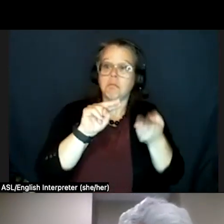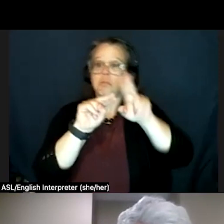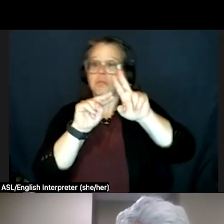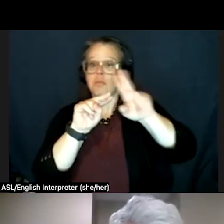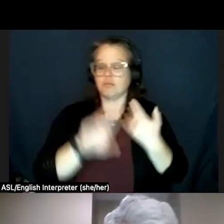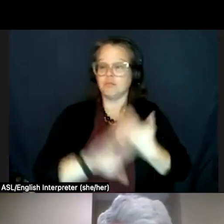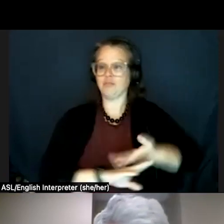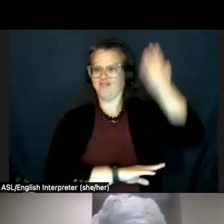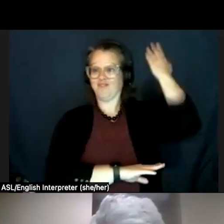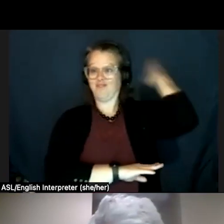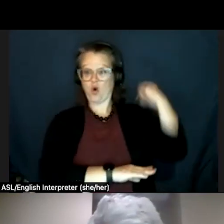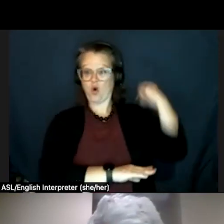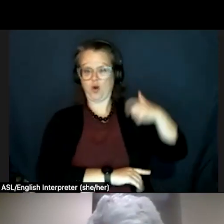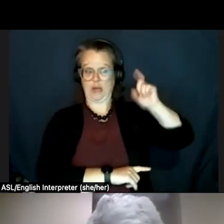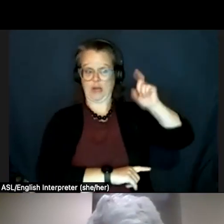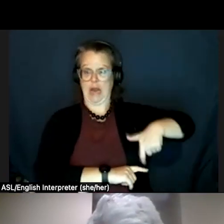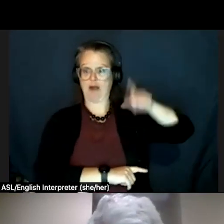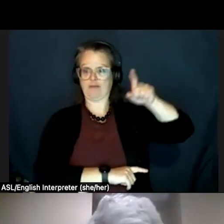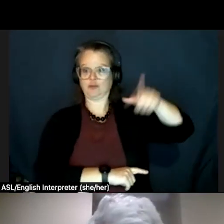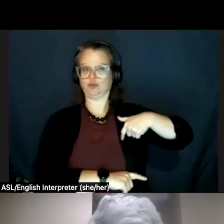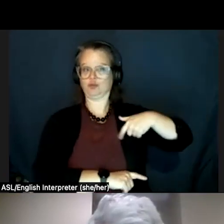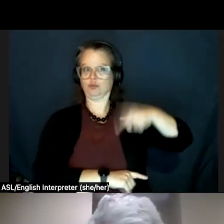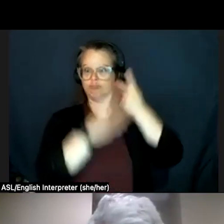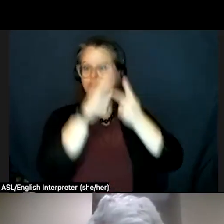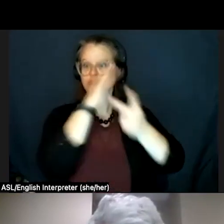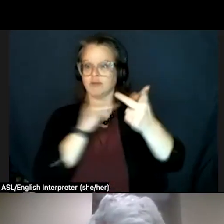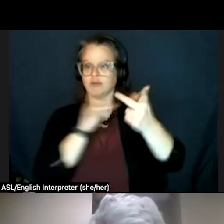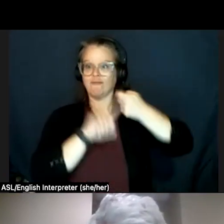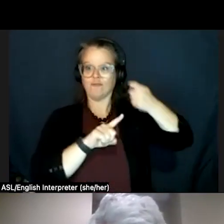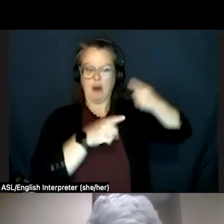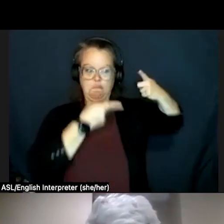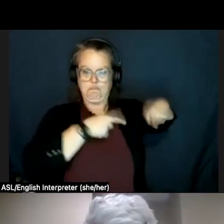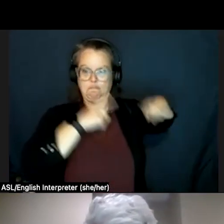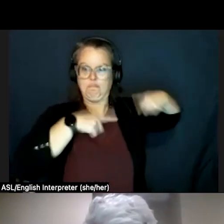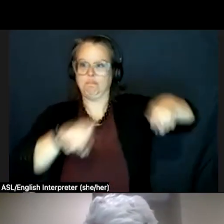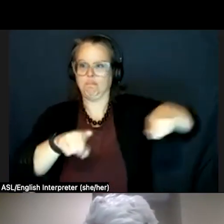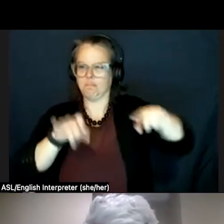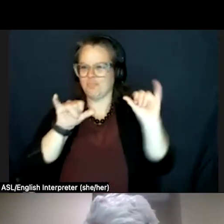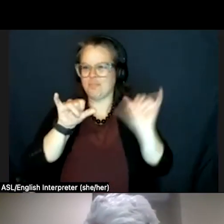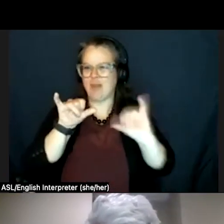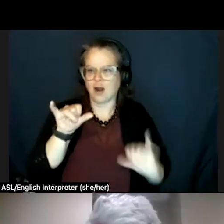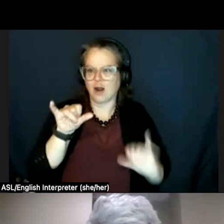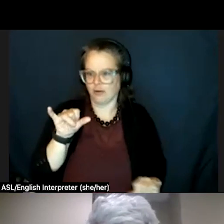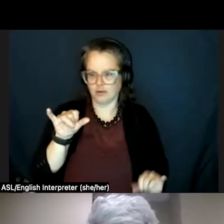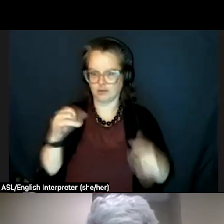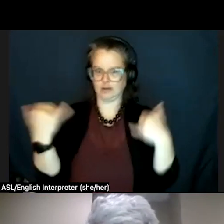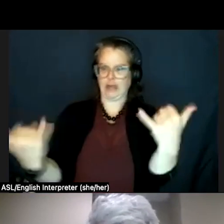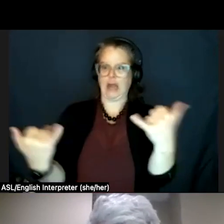a system that does this for us in real-time. And the last thing to note is that 2Ship is a